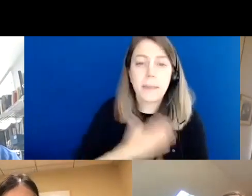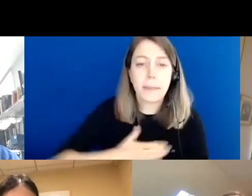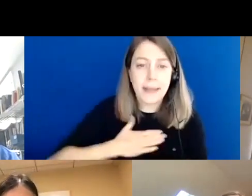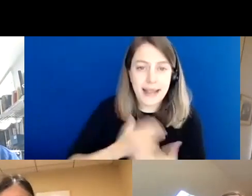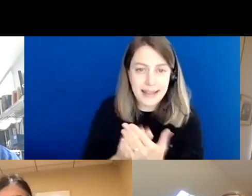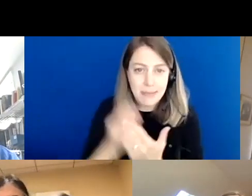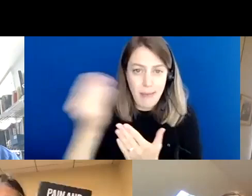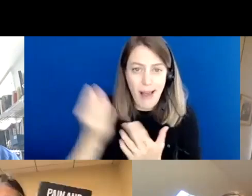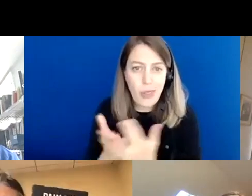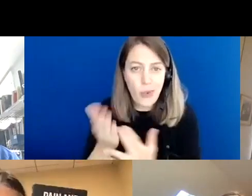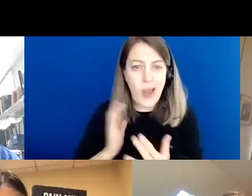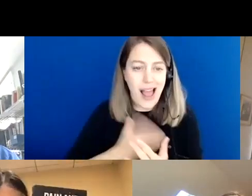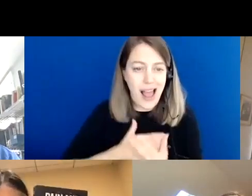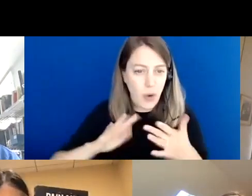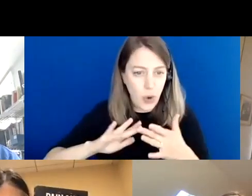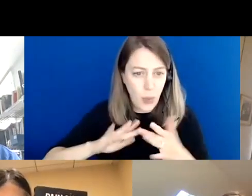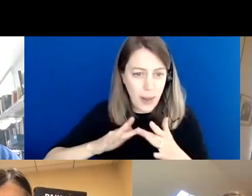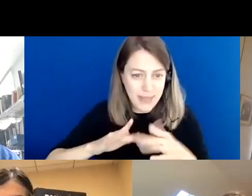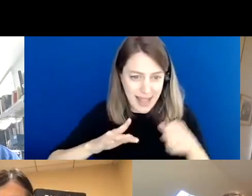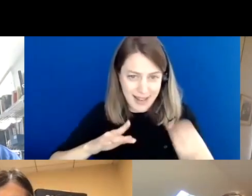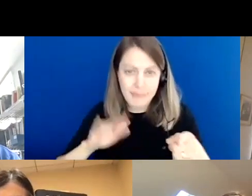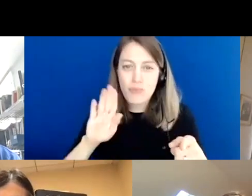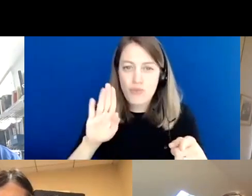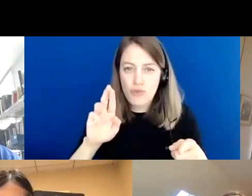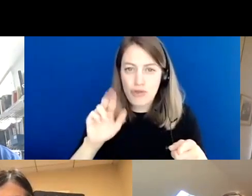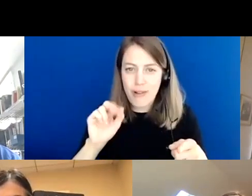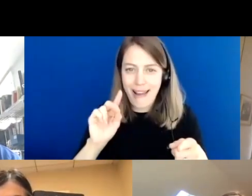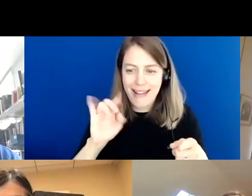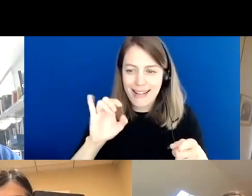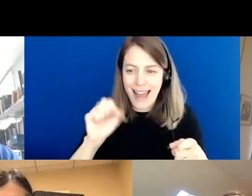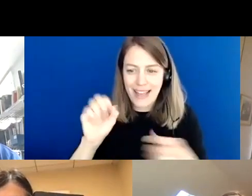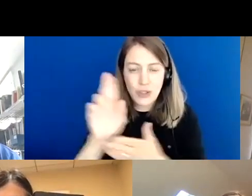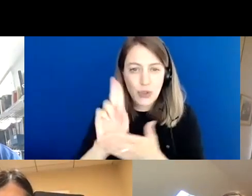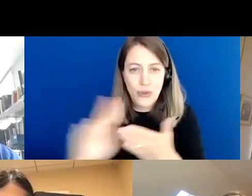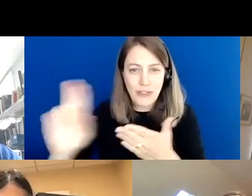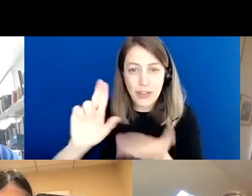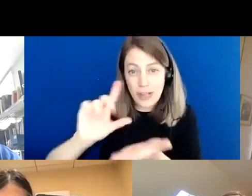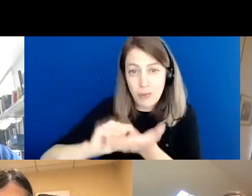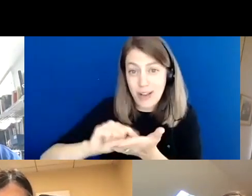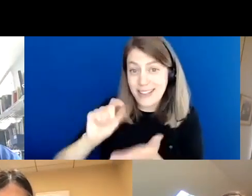which is brandeisuniversitypress.com and the URL is in the chat.